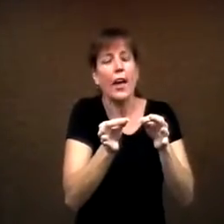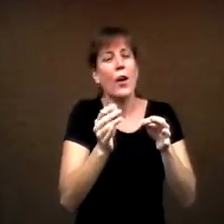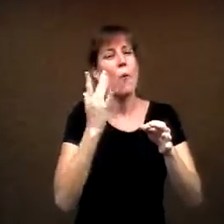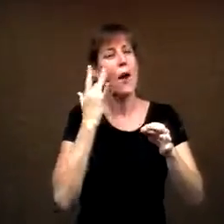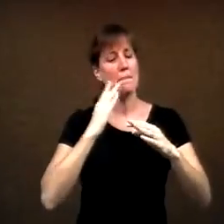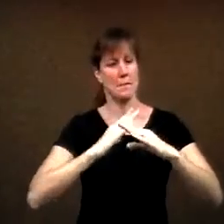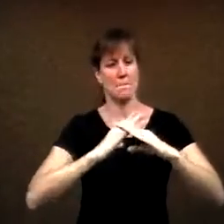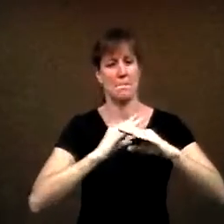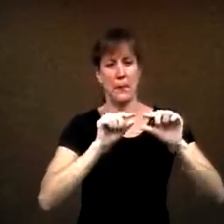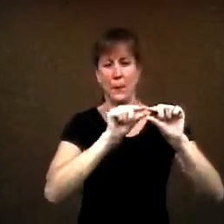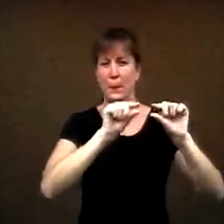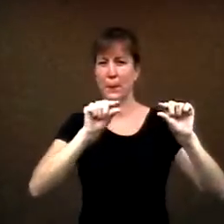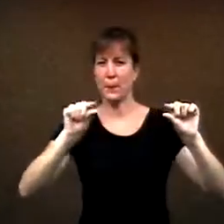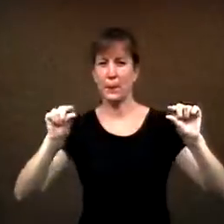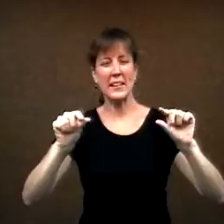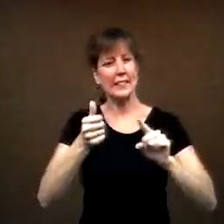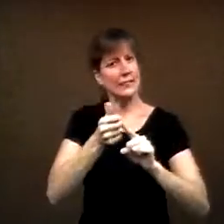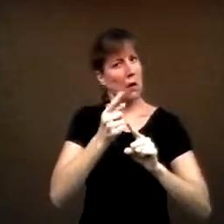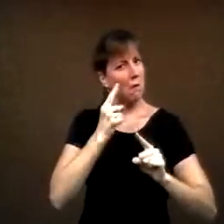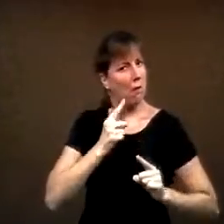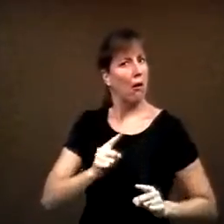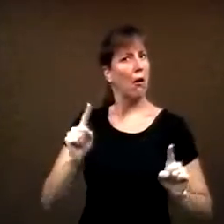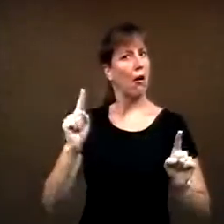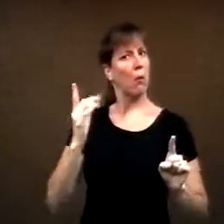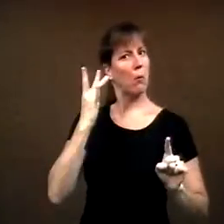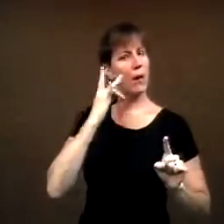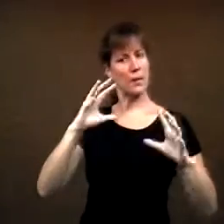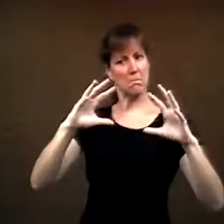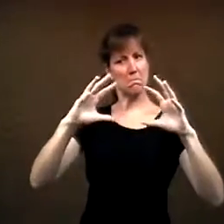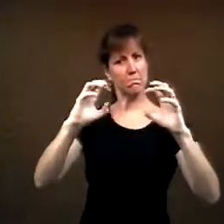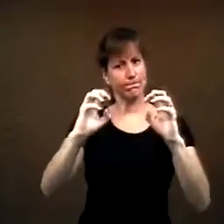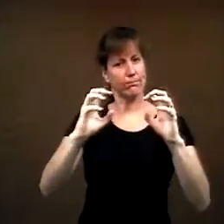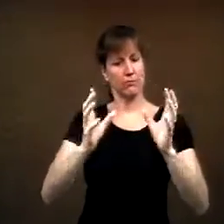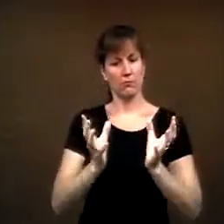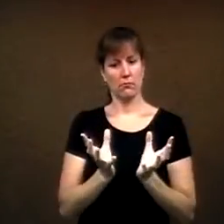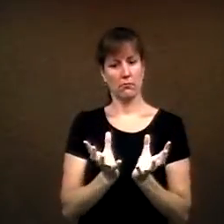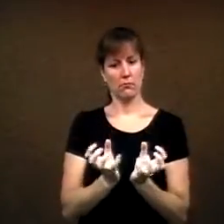It's gonna be most effective, to have the heart contract as two, separate units - a top unit,